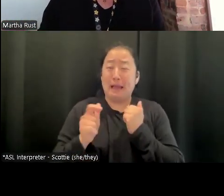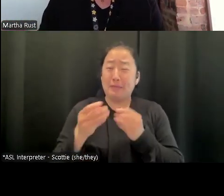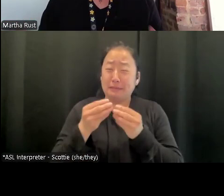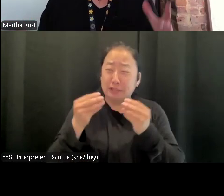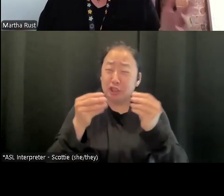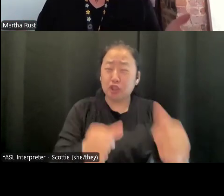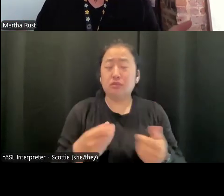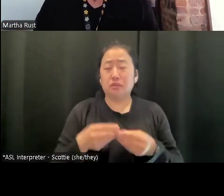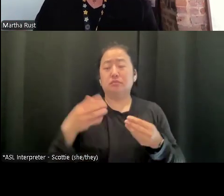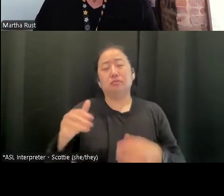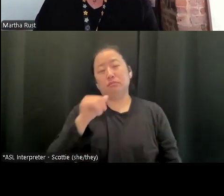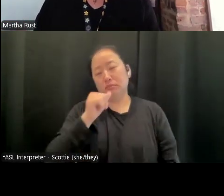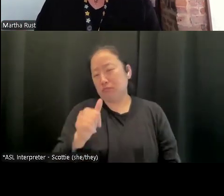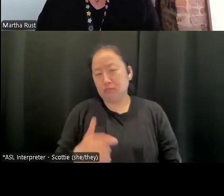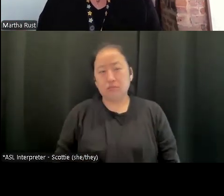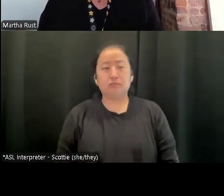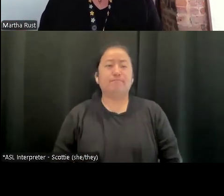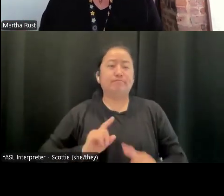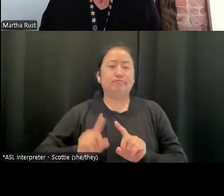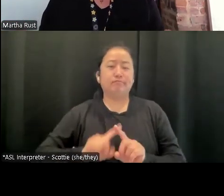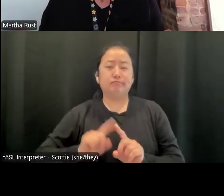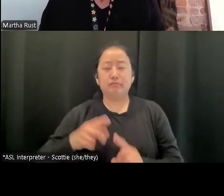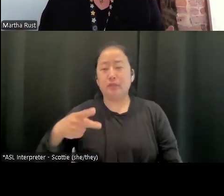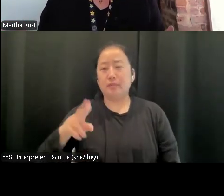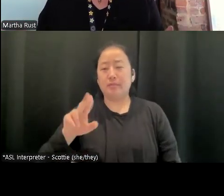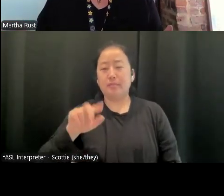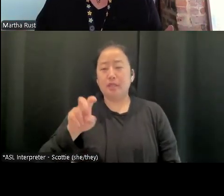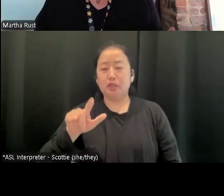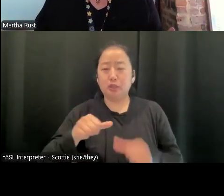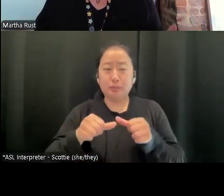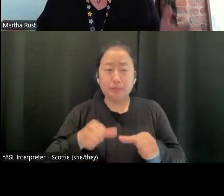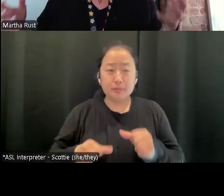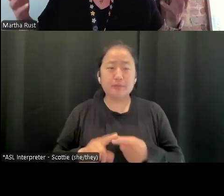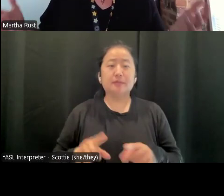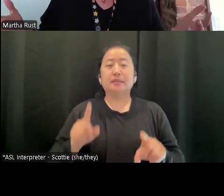We had a variety of different puzzles, we had active hand gripping aids,